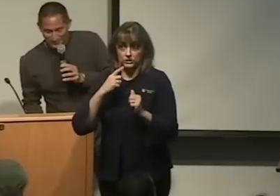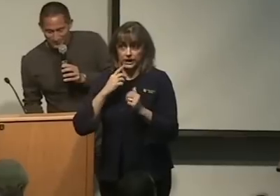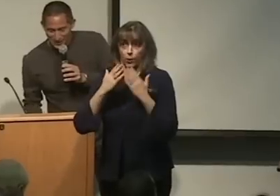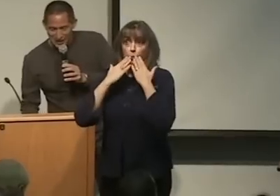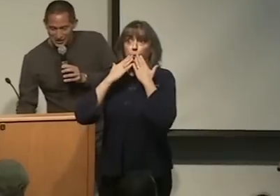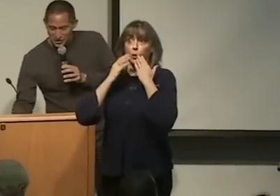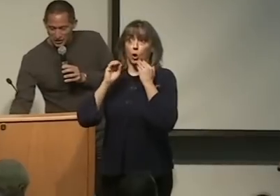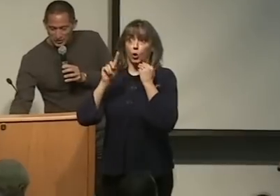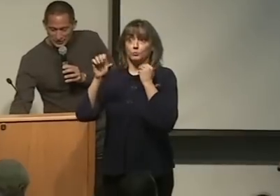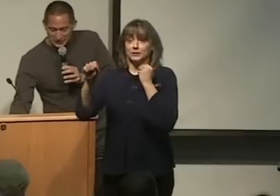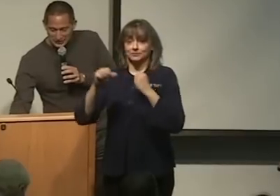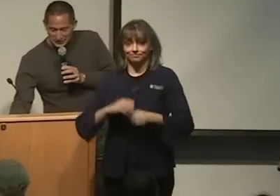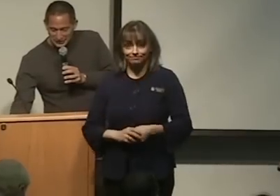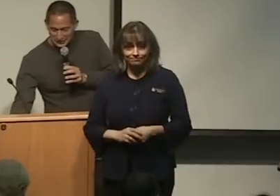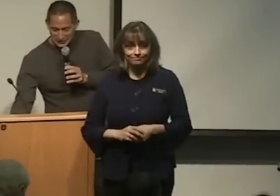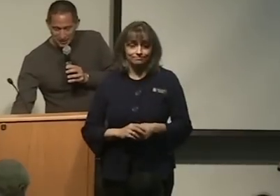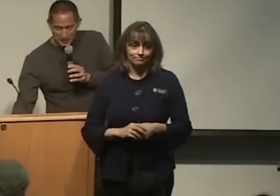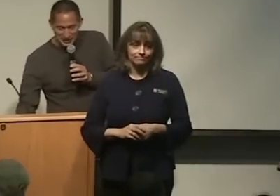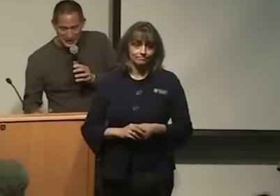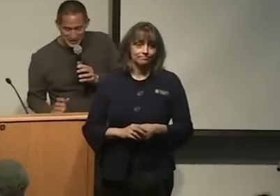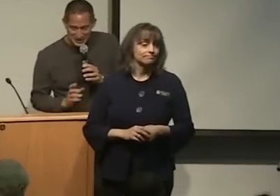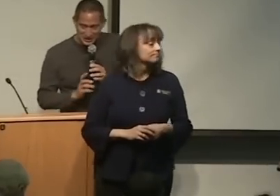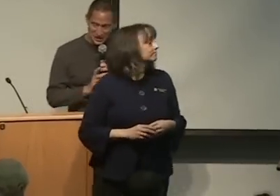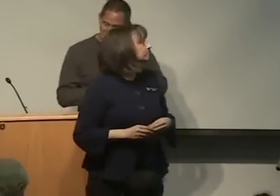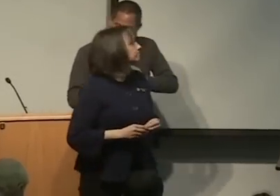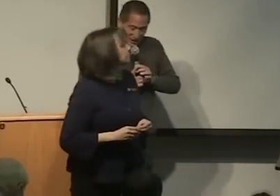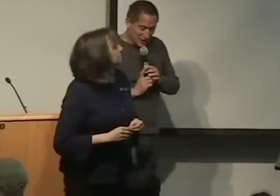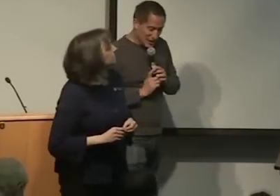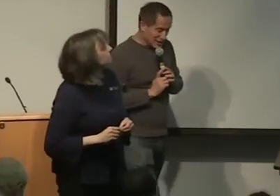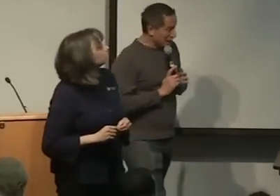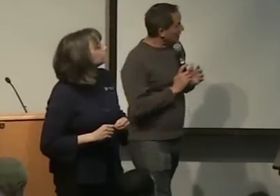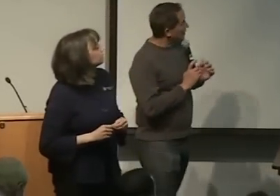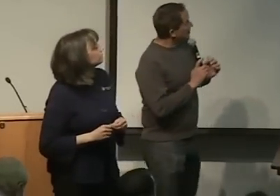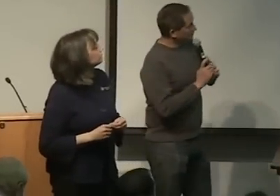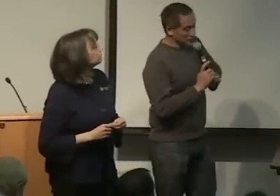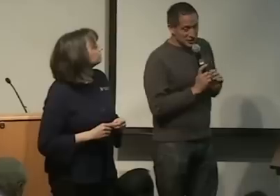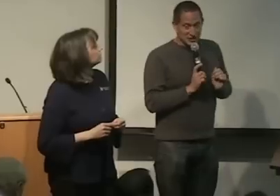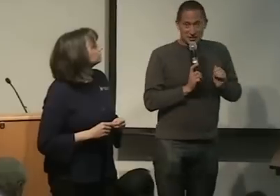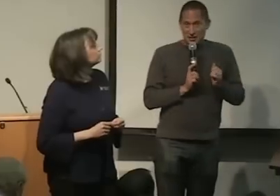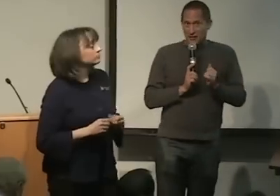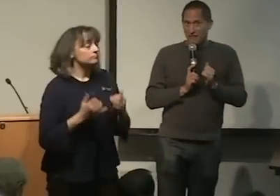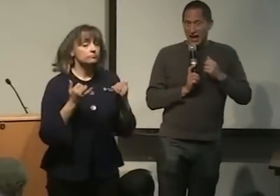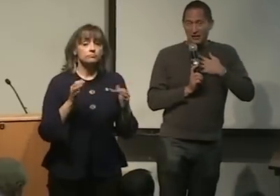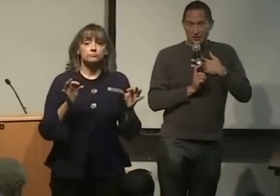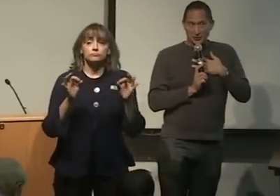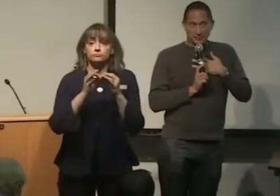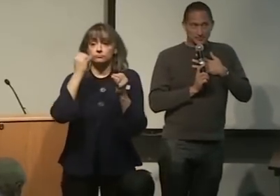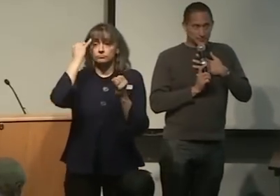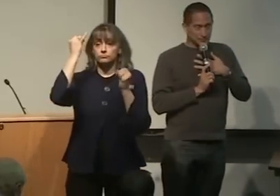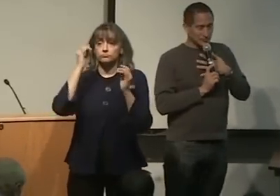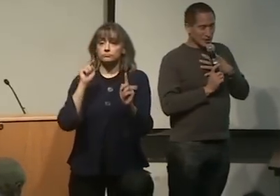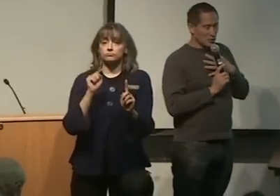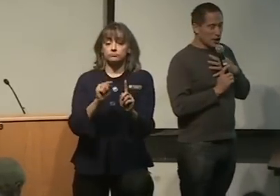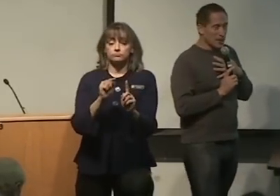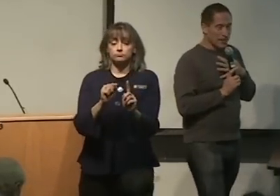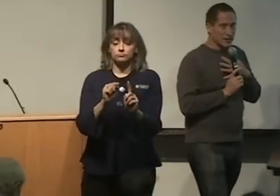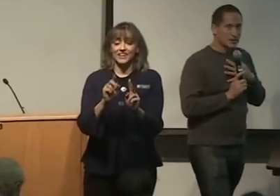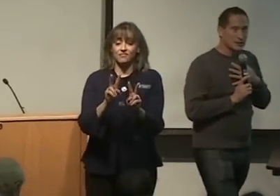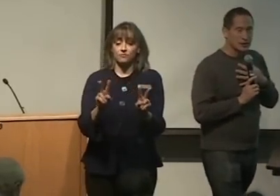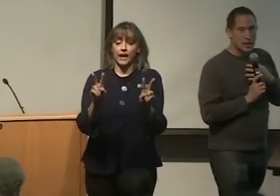So, a couple of key ideas. The first is value, right?